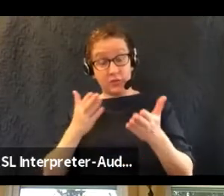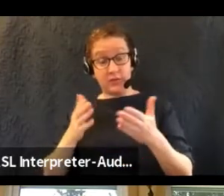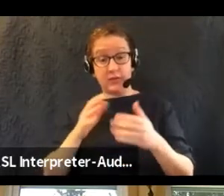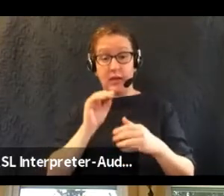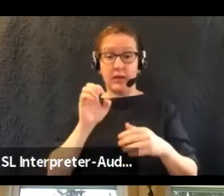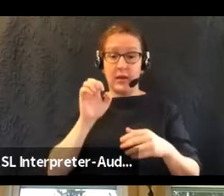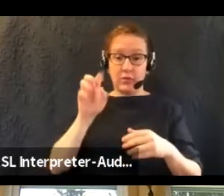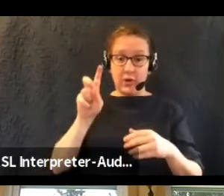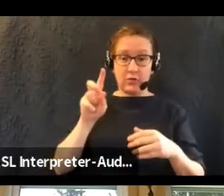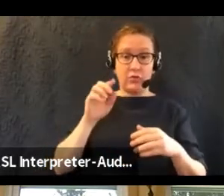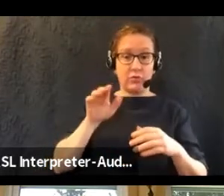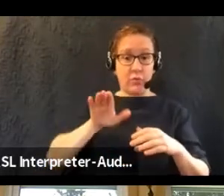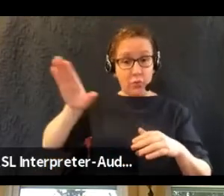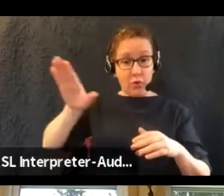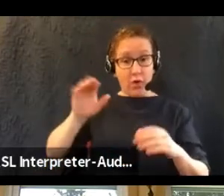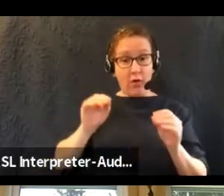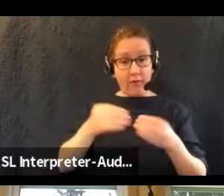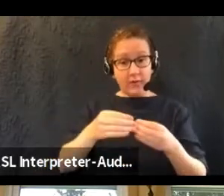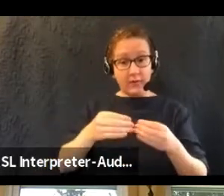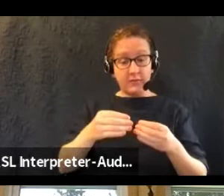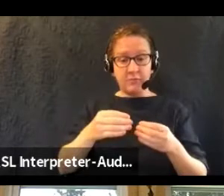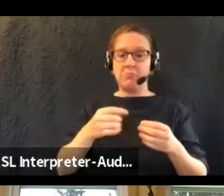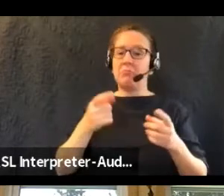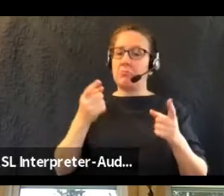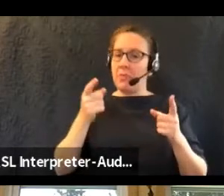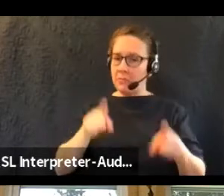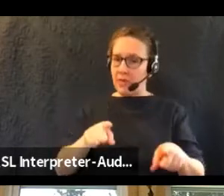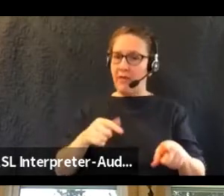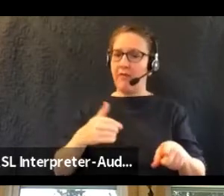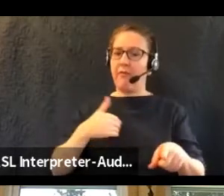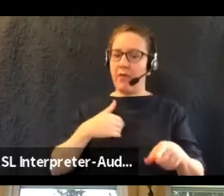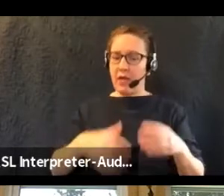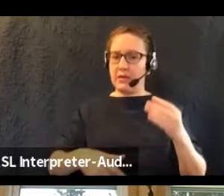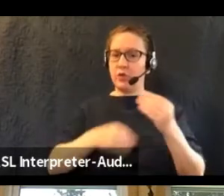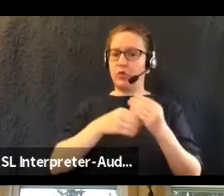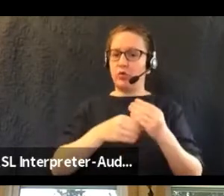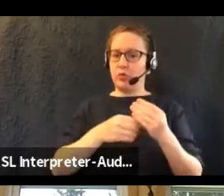abroad office who happens to have additional expertise and be a resource, but the real